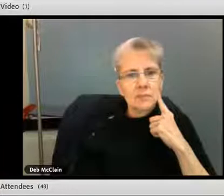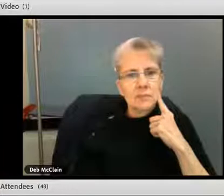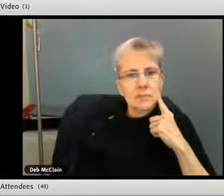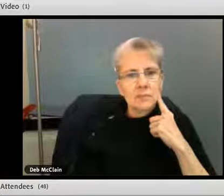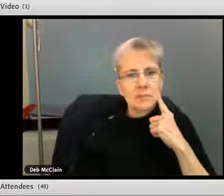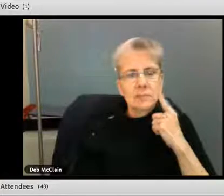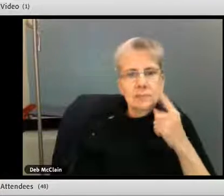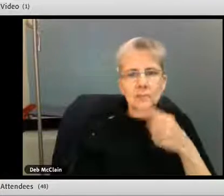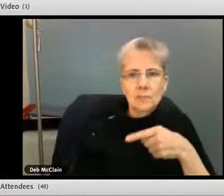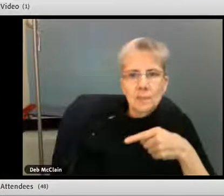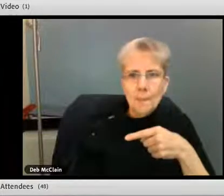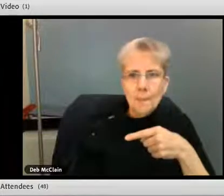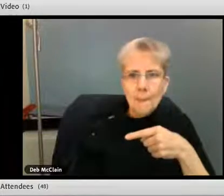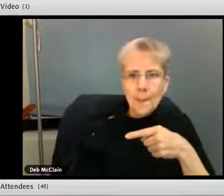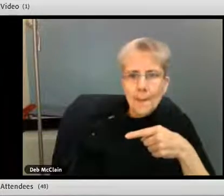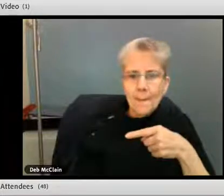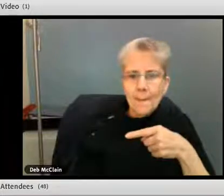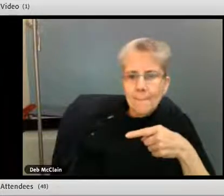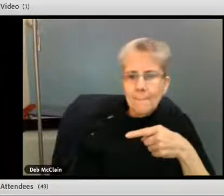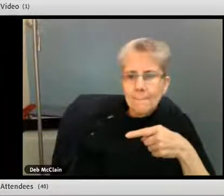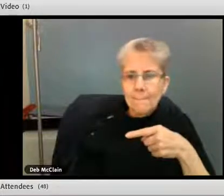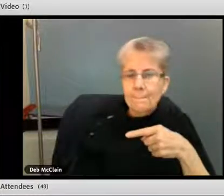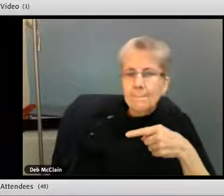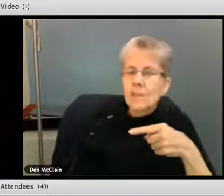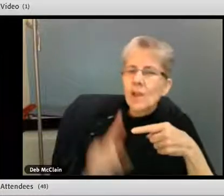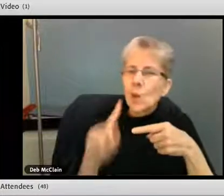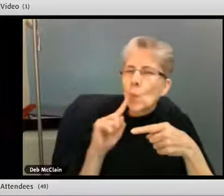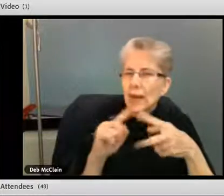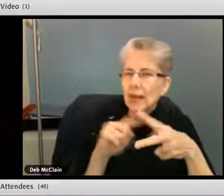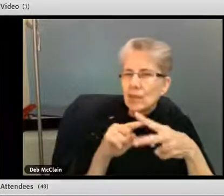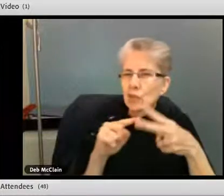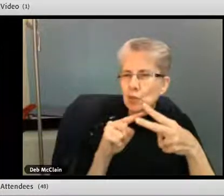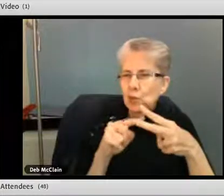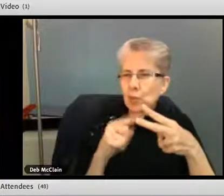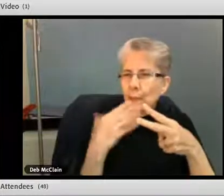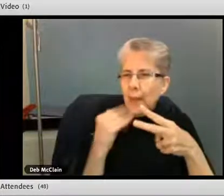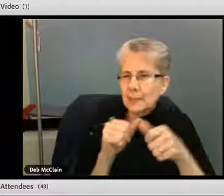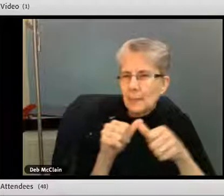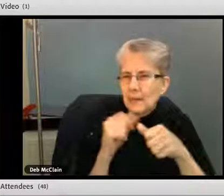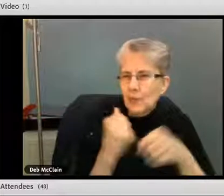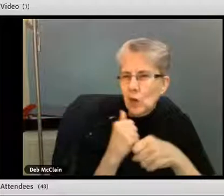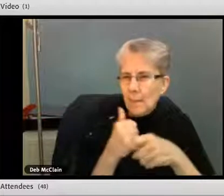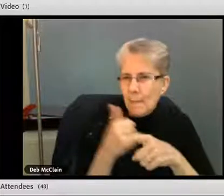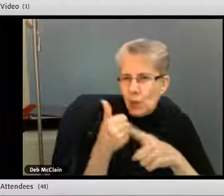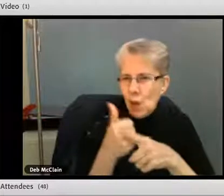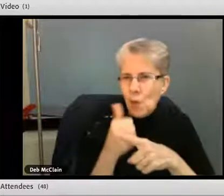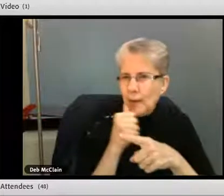So those really are the two best places, if you're going to make your own without getting into costs, those little tutorial videos.